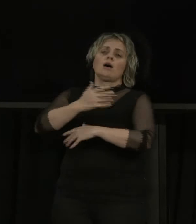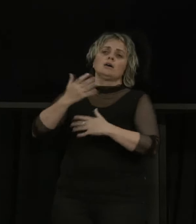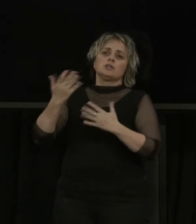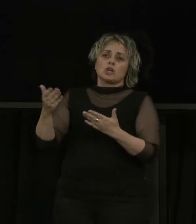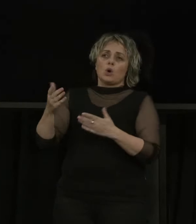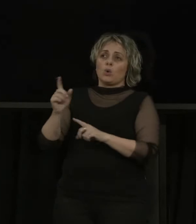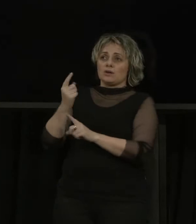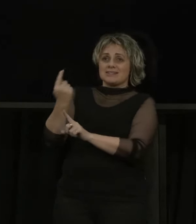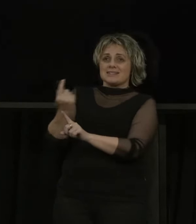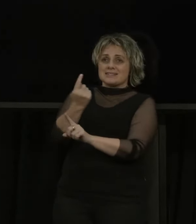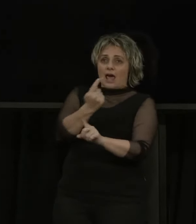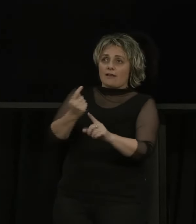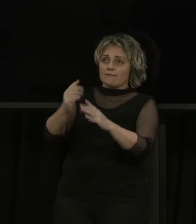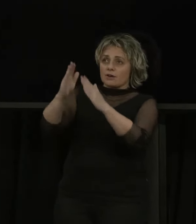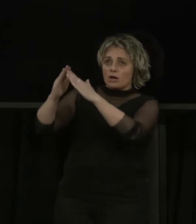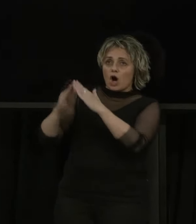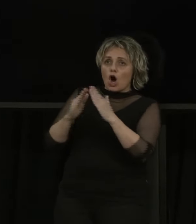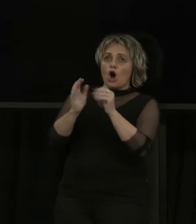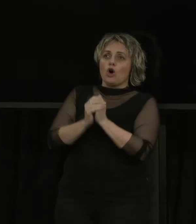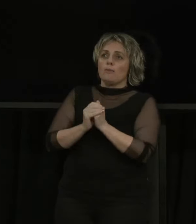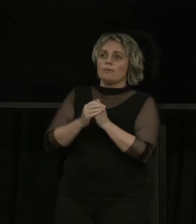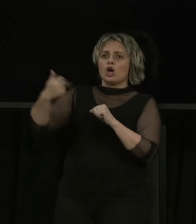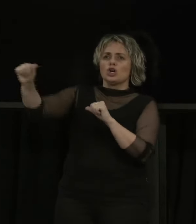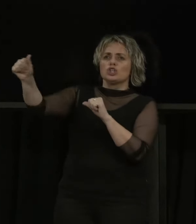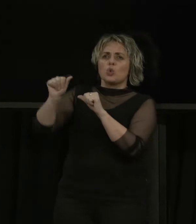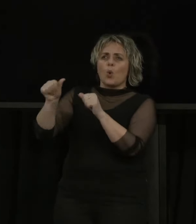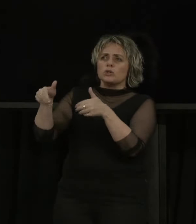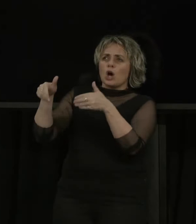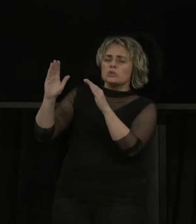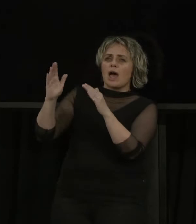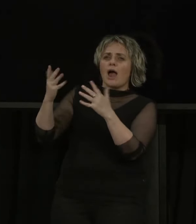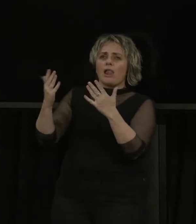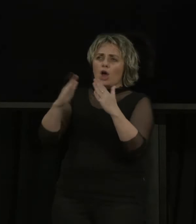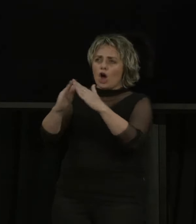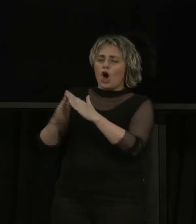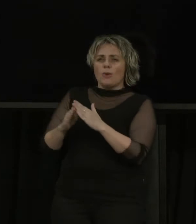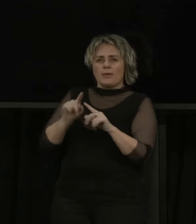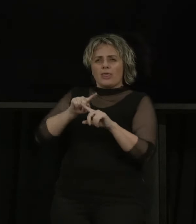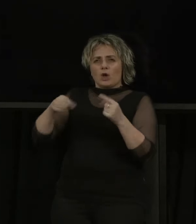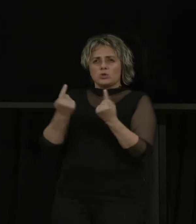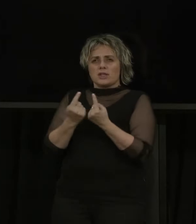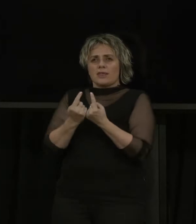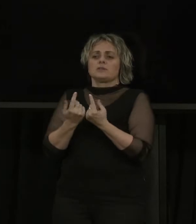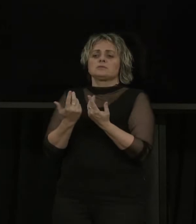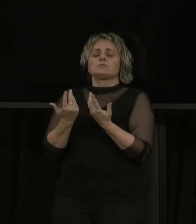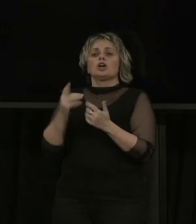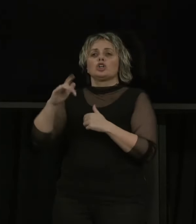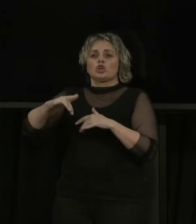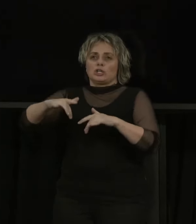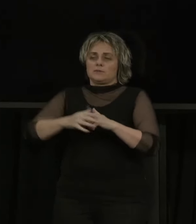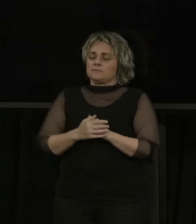affected by that. First quarter of 2022 is when we continue to say we would have varied